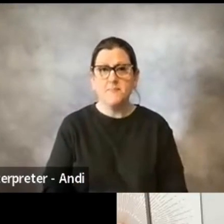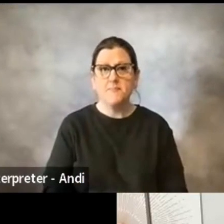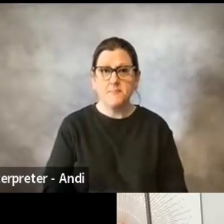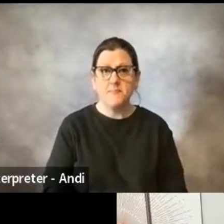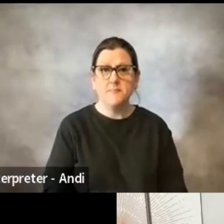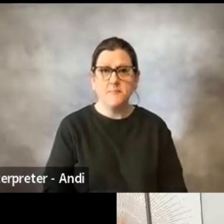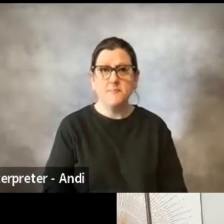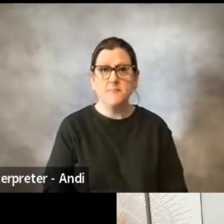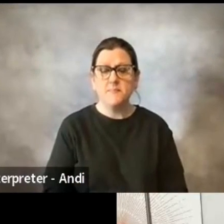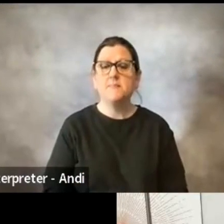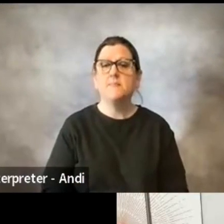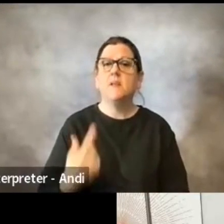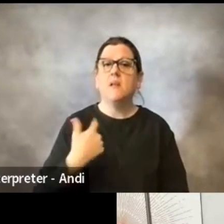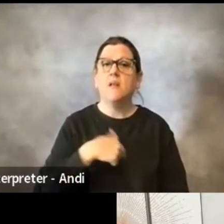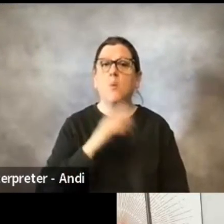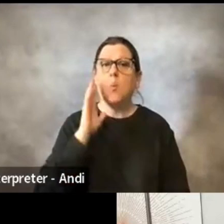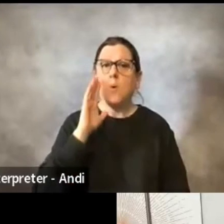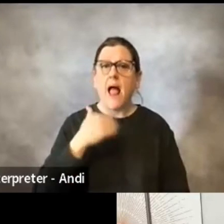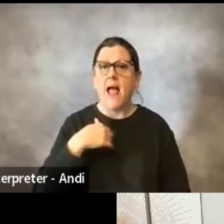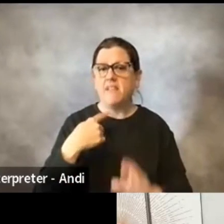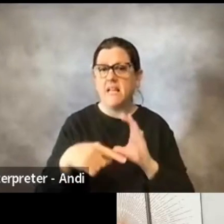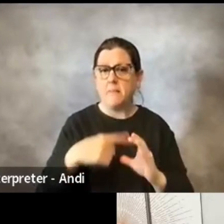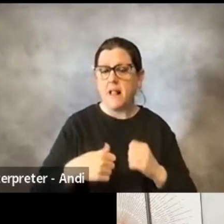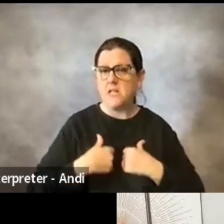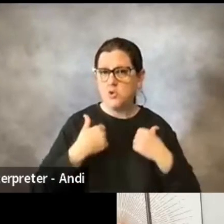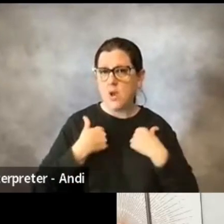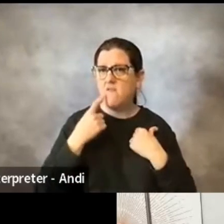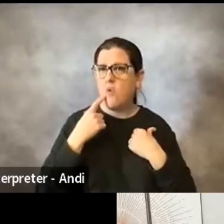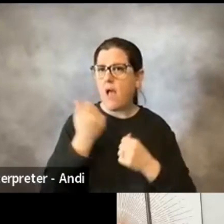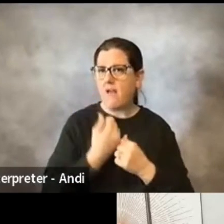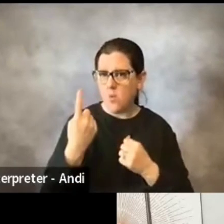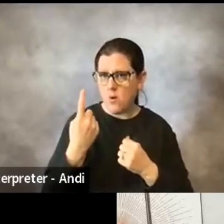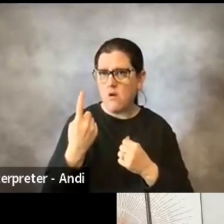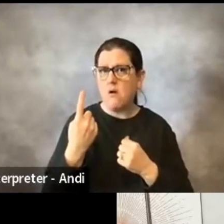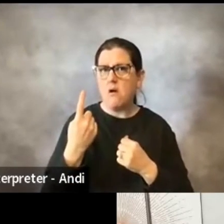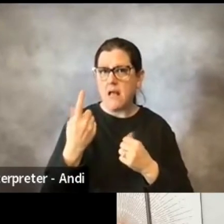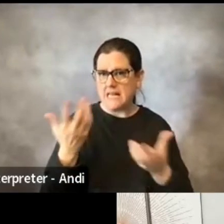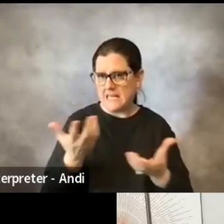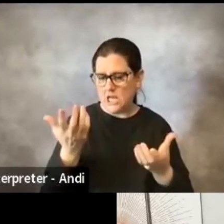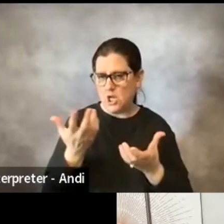Rebeccah Wolfkiel: that's great. And we'll have the email addresses from everyone that joined us today as well. So we